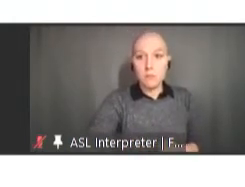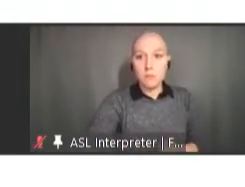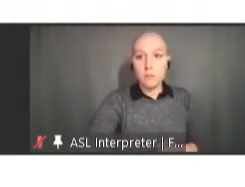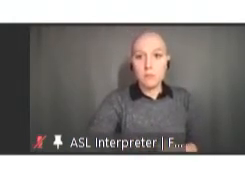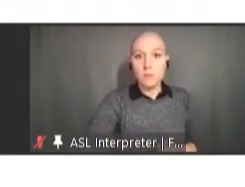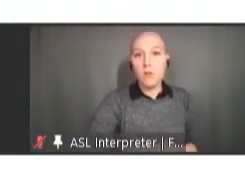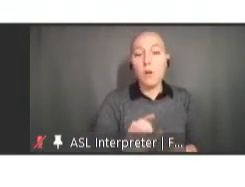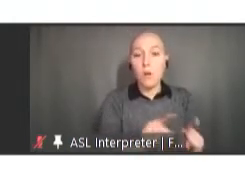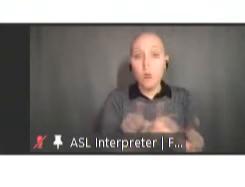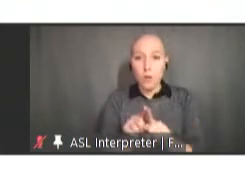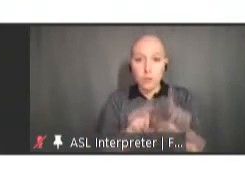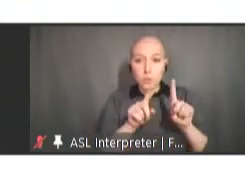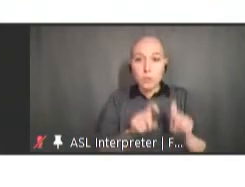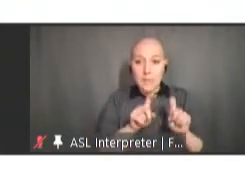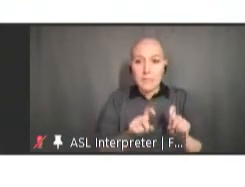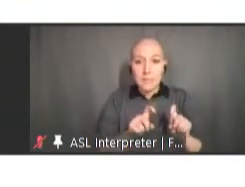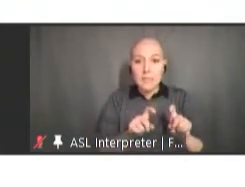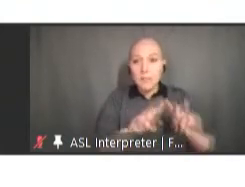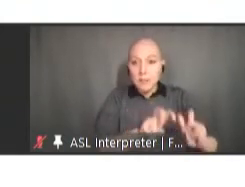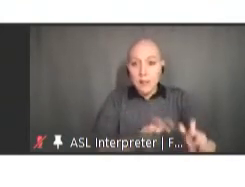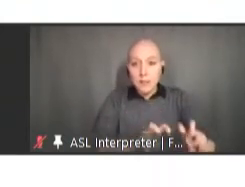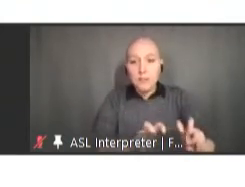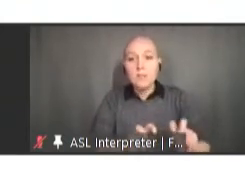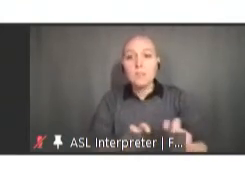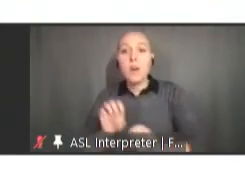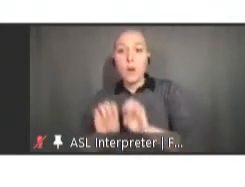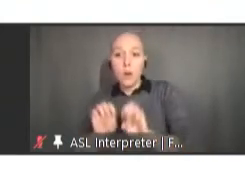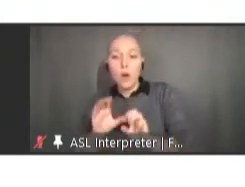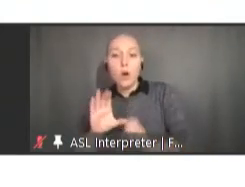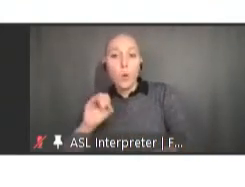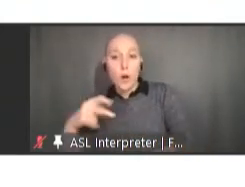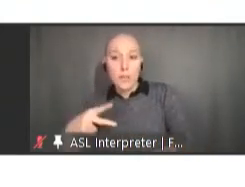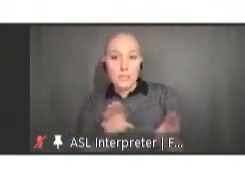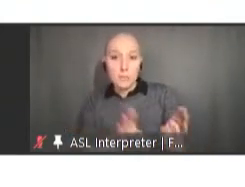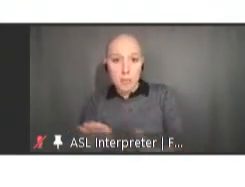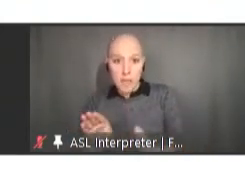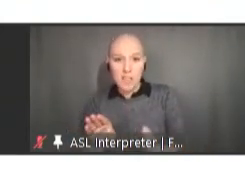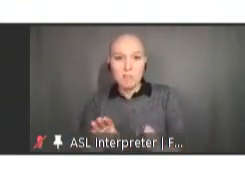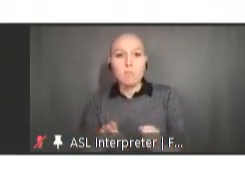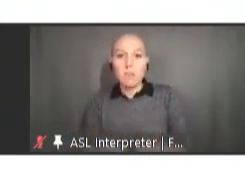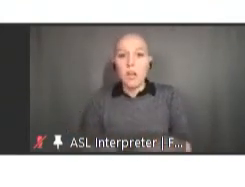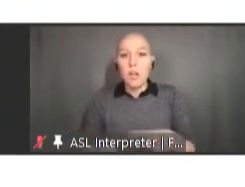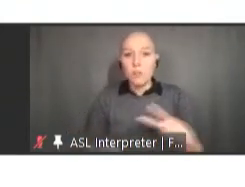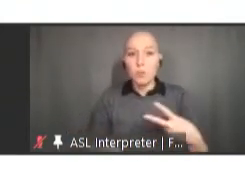down into two stages. Stage one is focused on collecting peak immune sera following vaccination,